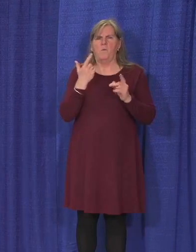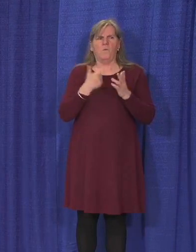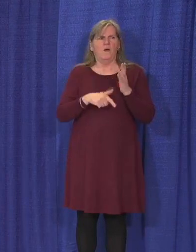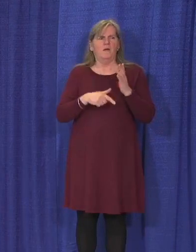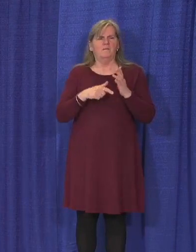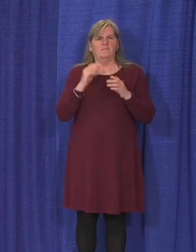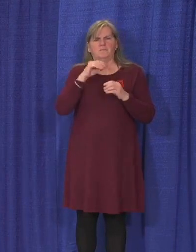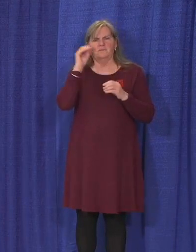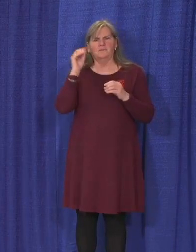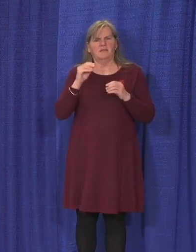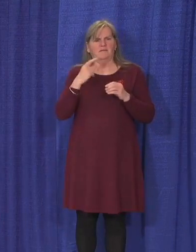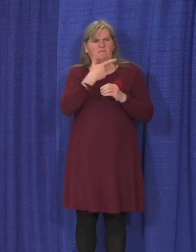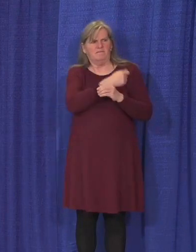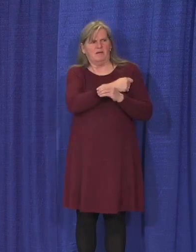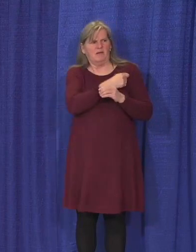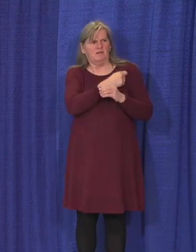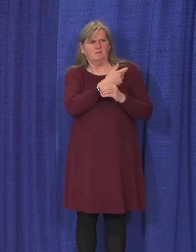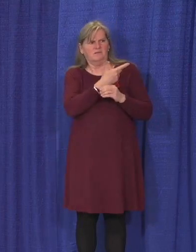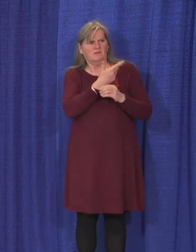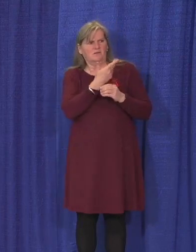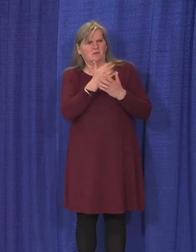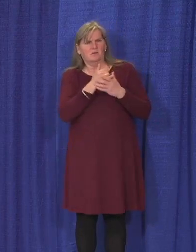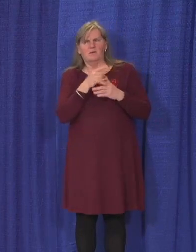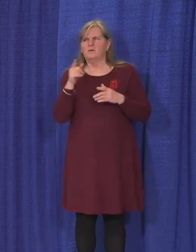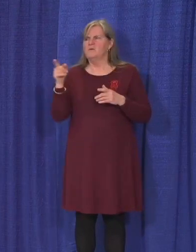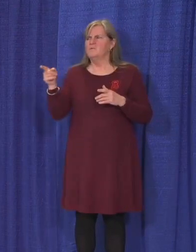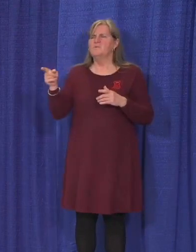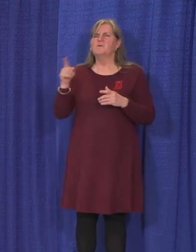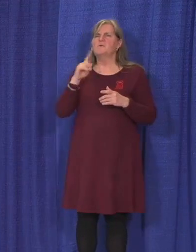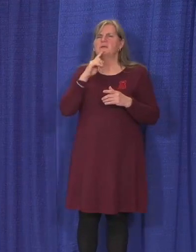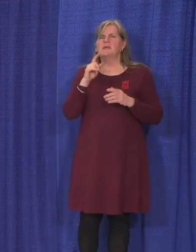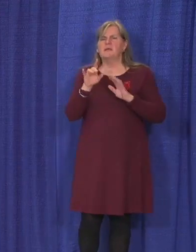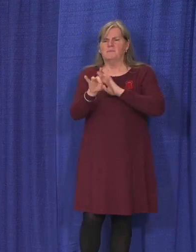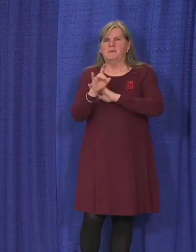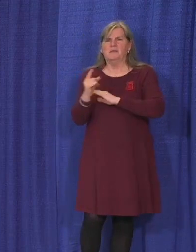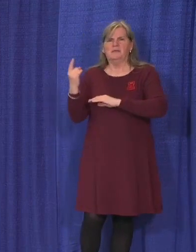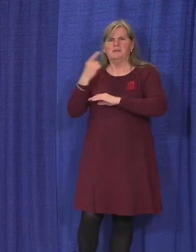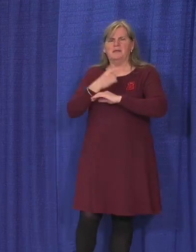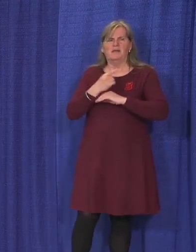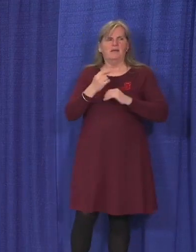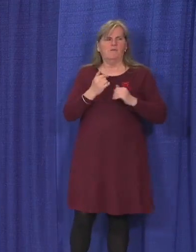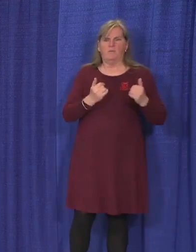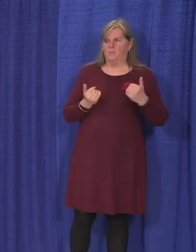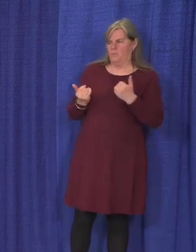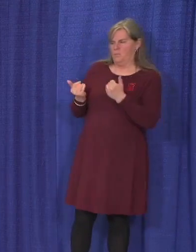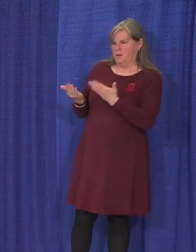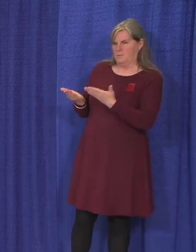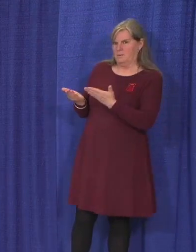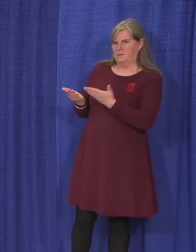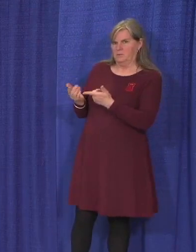why it's happening May 25th.